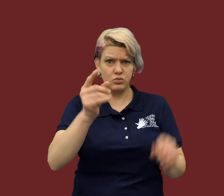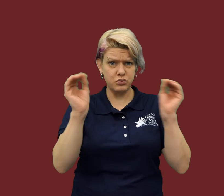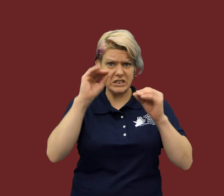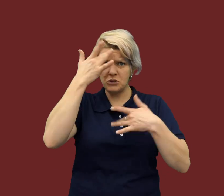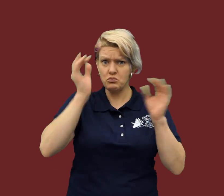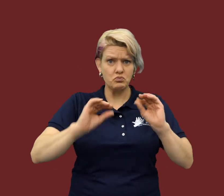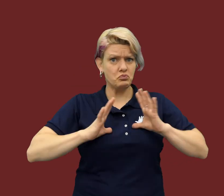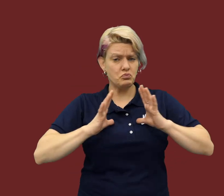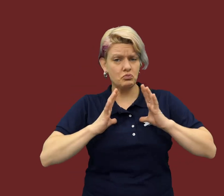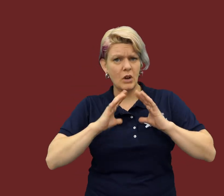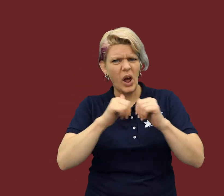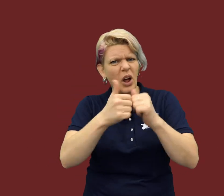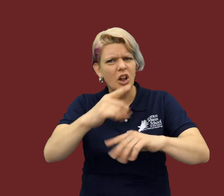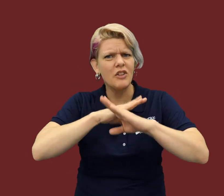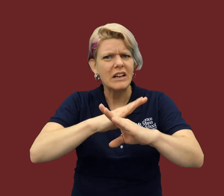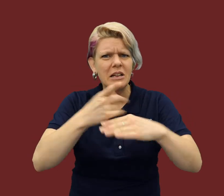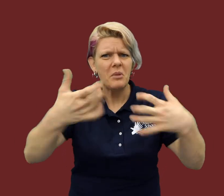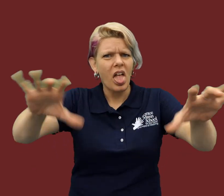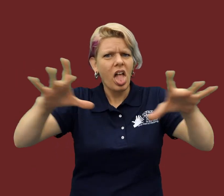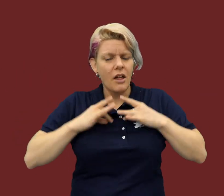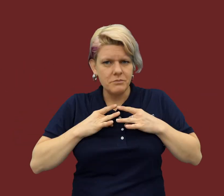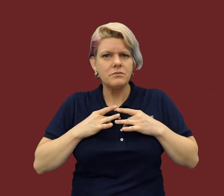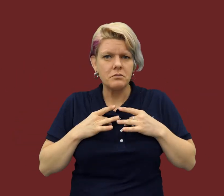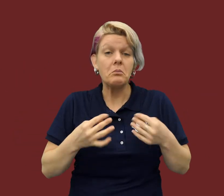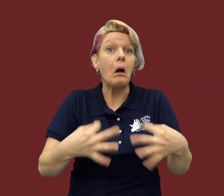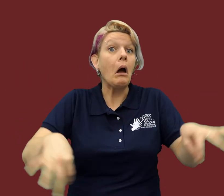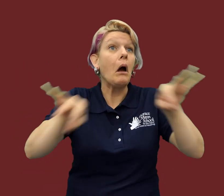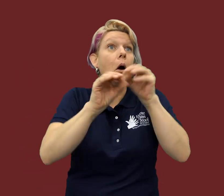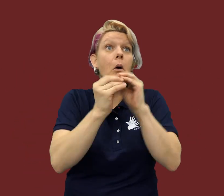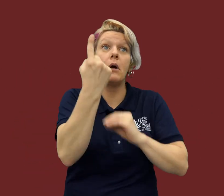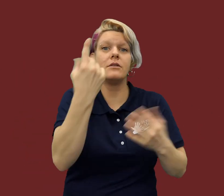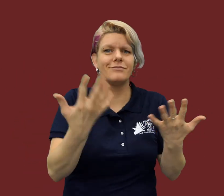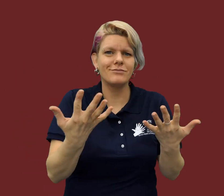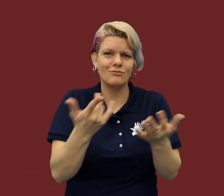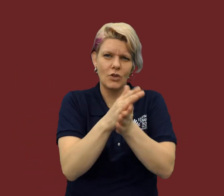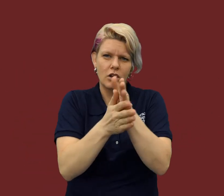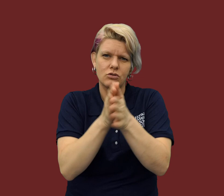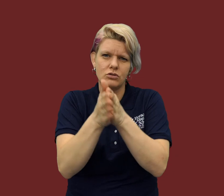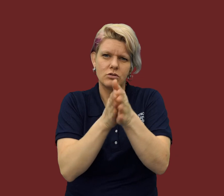If you are healthy and do not have COVID-19, please do these as preventative measures.